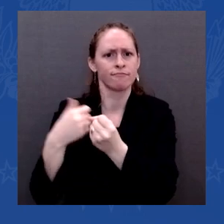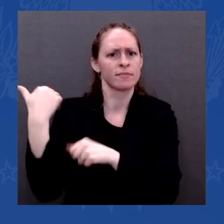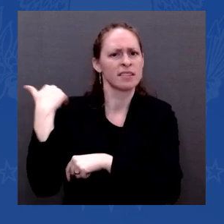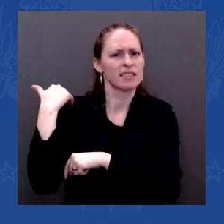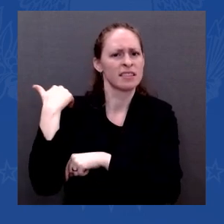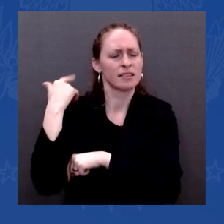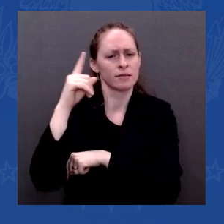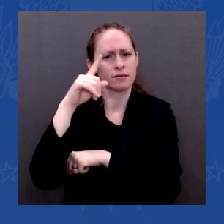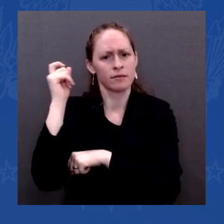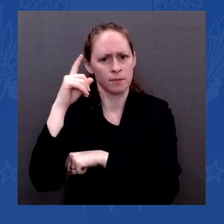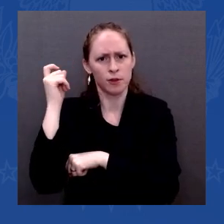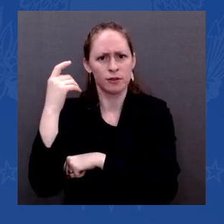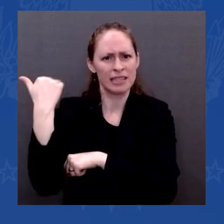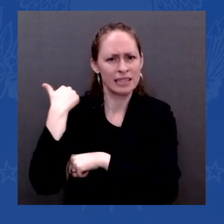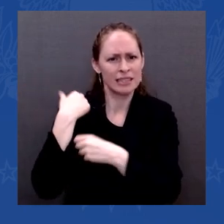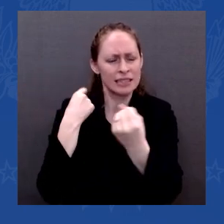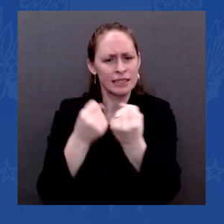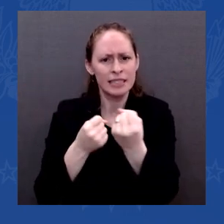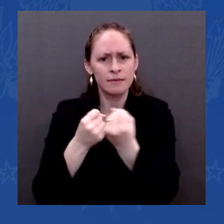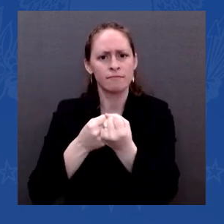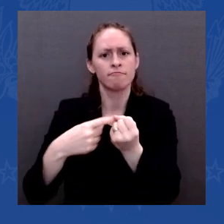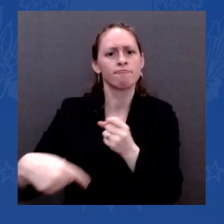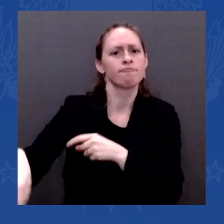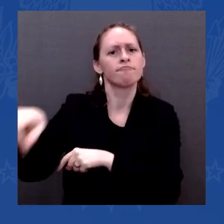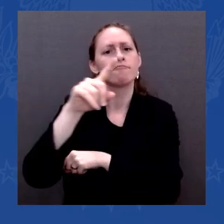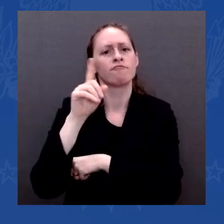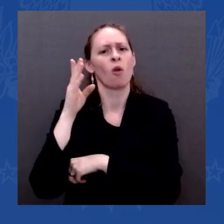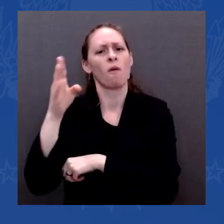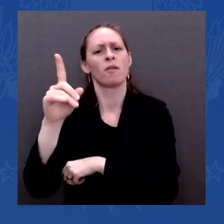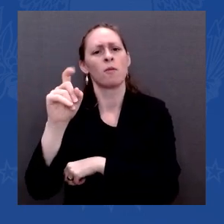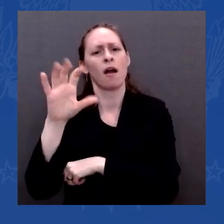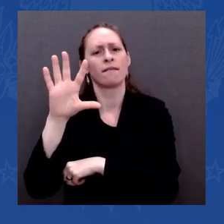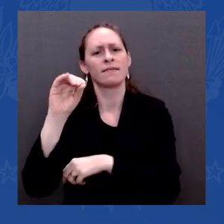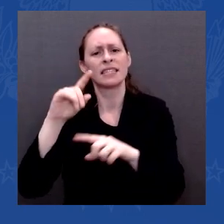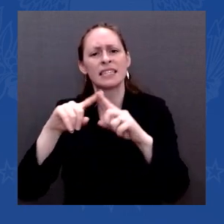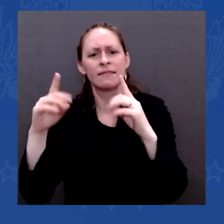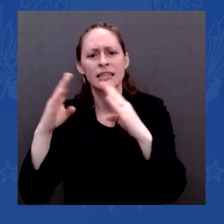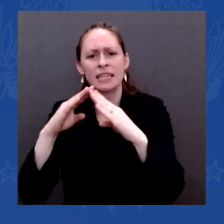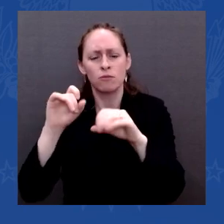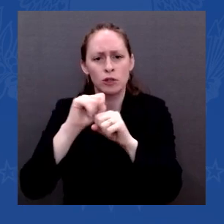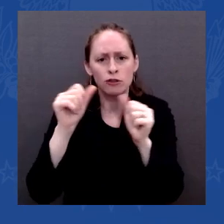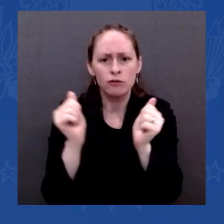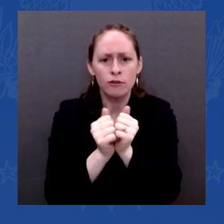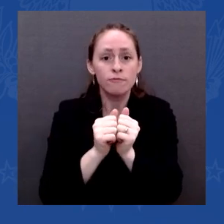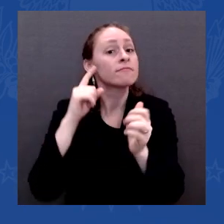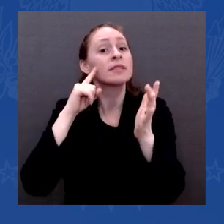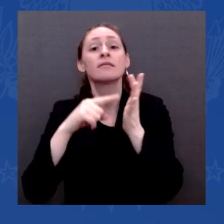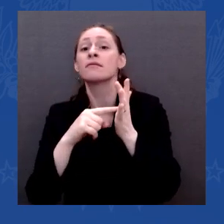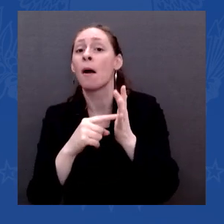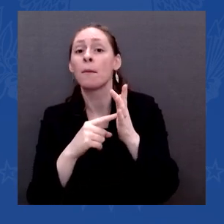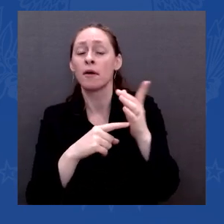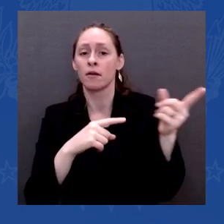In Richmond, Mayor Stoney, you created vaccination clinics that doubled the job fa- -- doubled as job fairs.